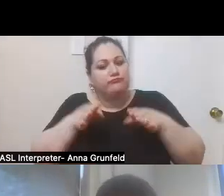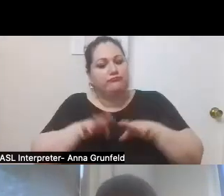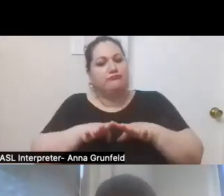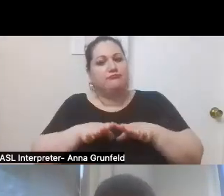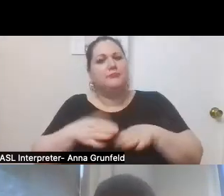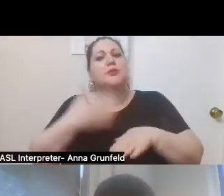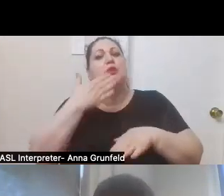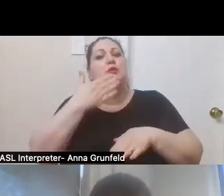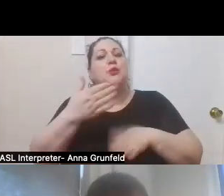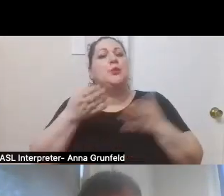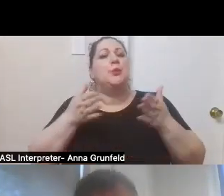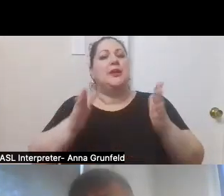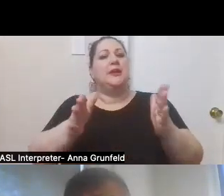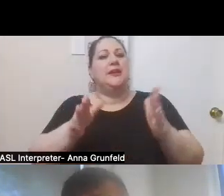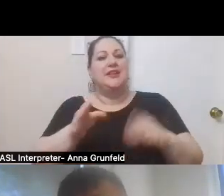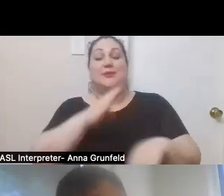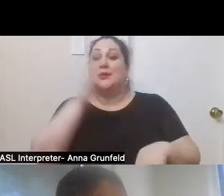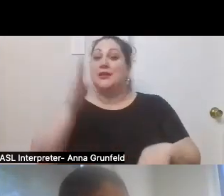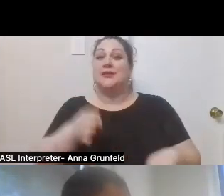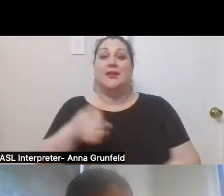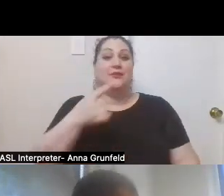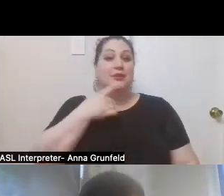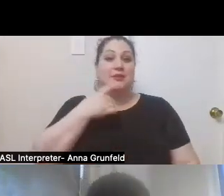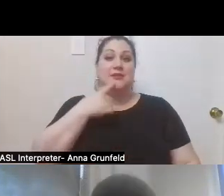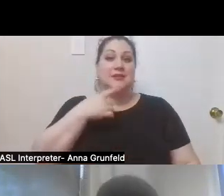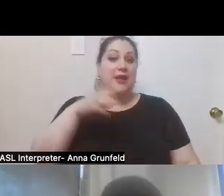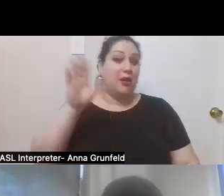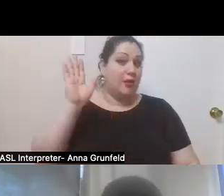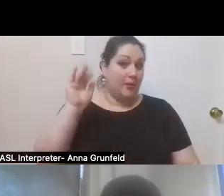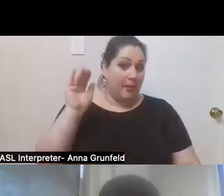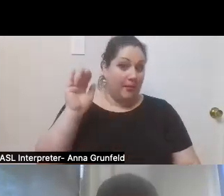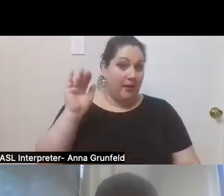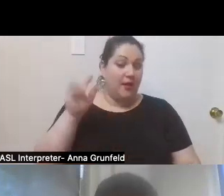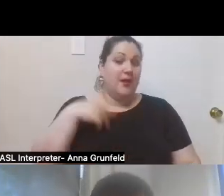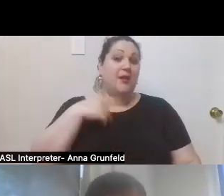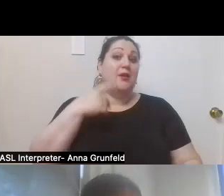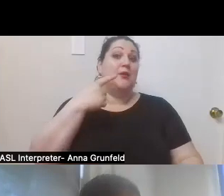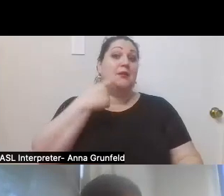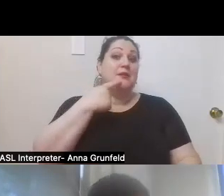We always say giga-waabamin which means, I'll see you again.